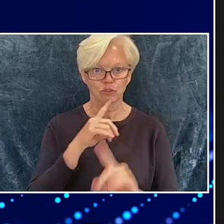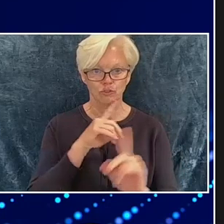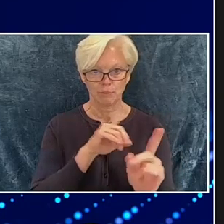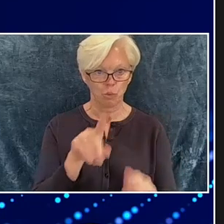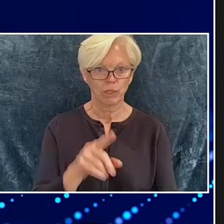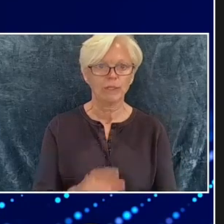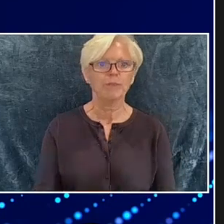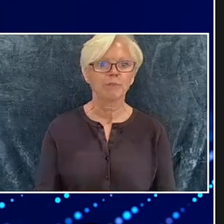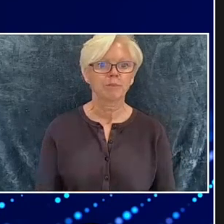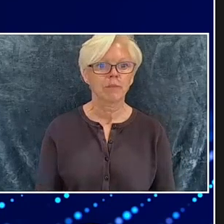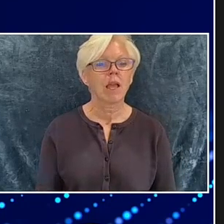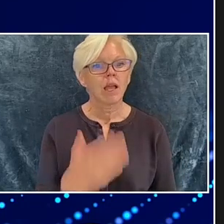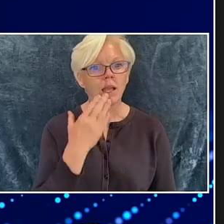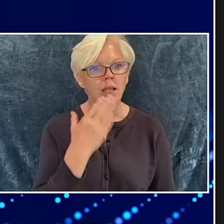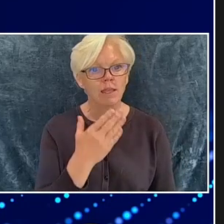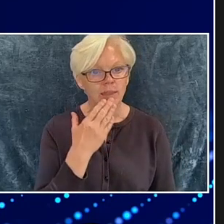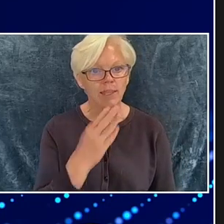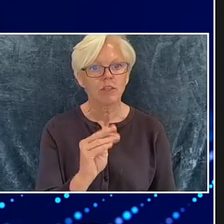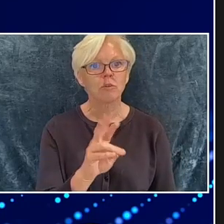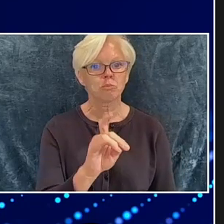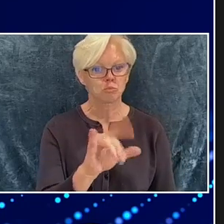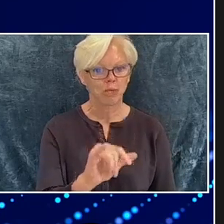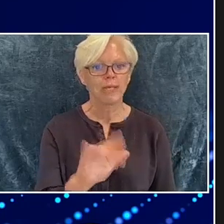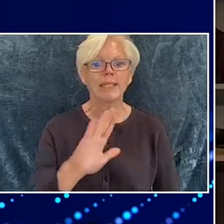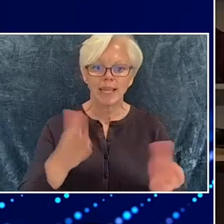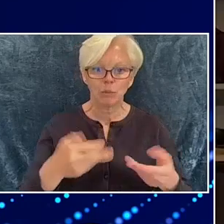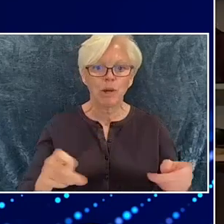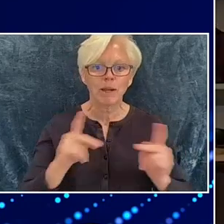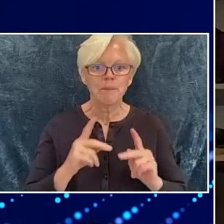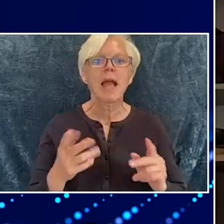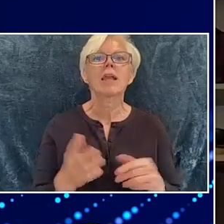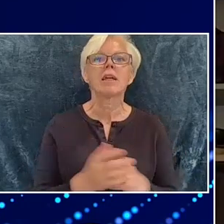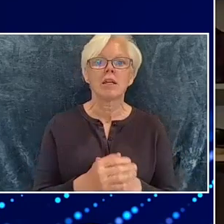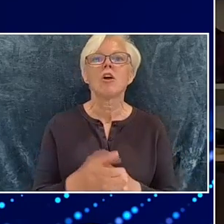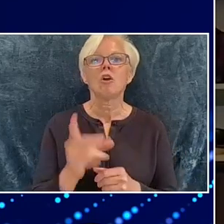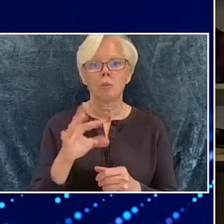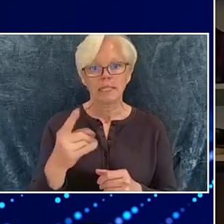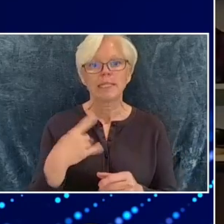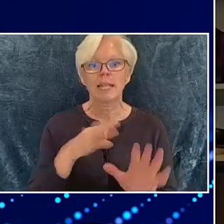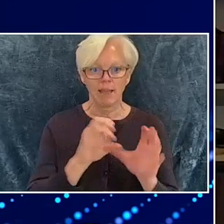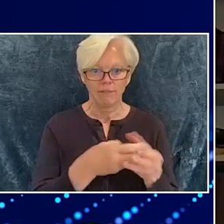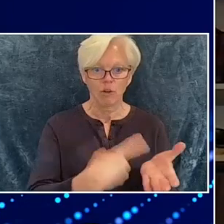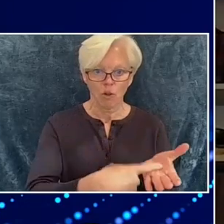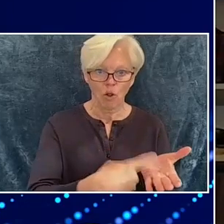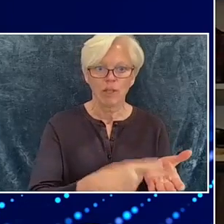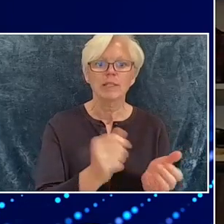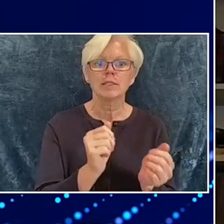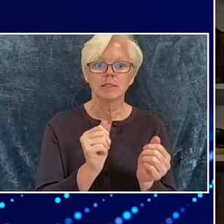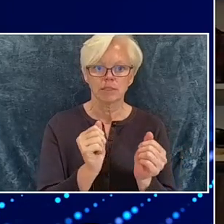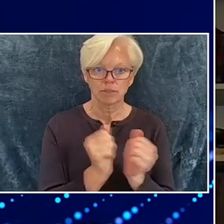Thank you, Brady. And welcome back everybody. We did have a caucus with Erika